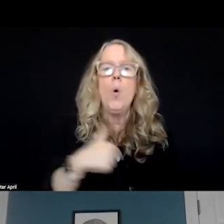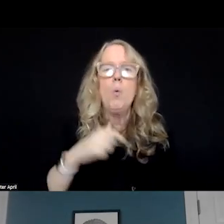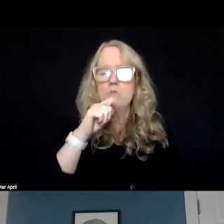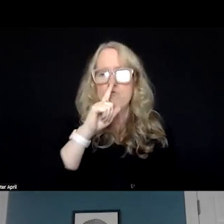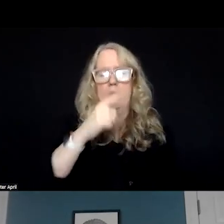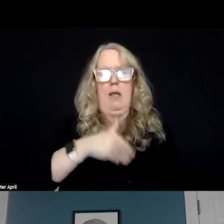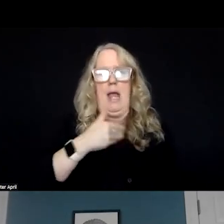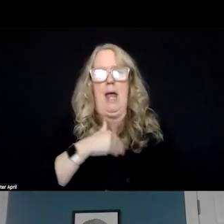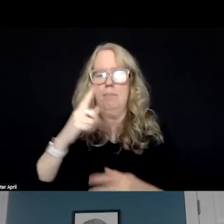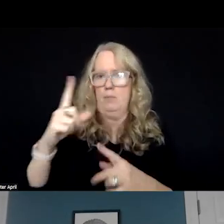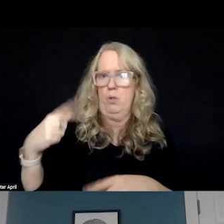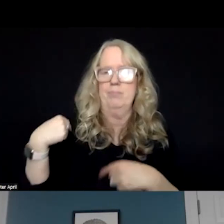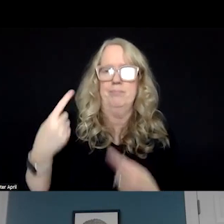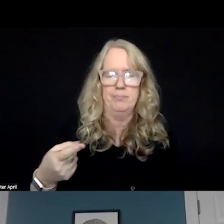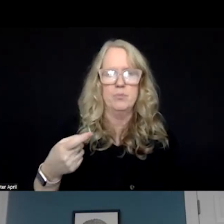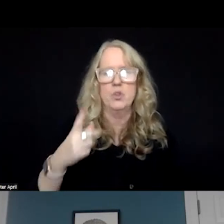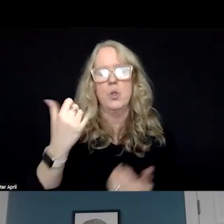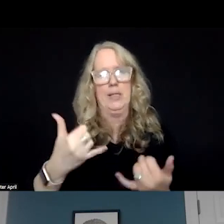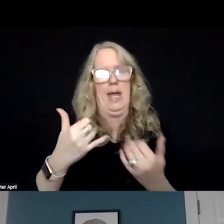WHERE WE WERE. FAST FORWARD. NOW WE ARE A COUPLE OF YEARS